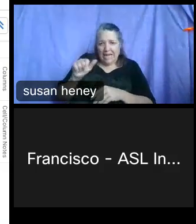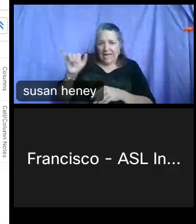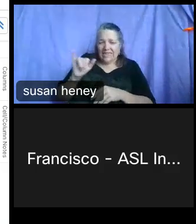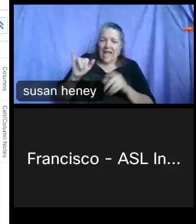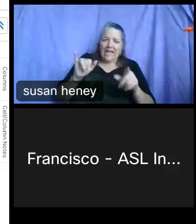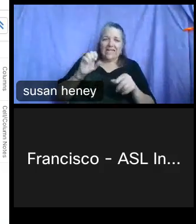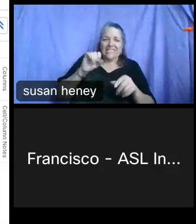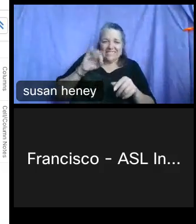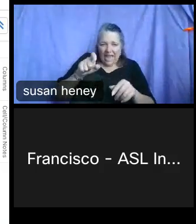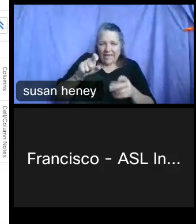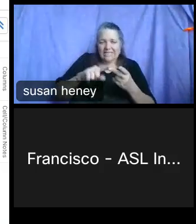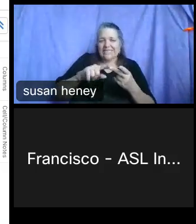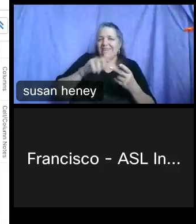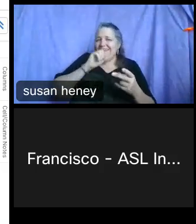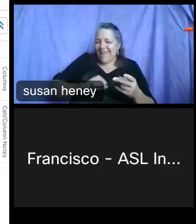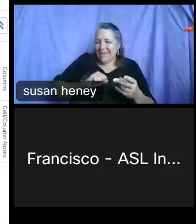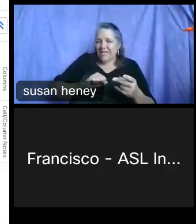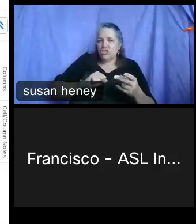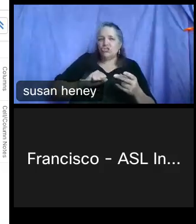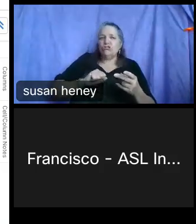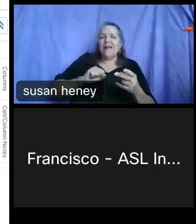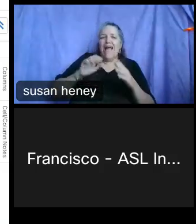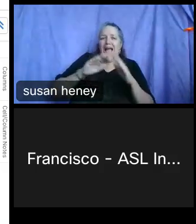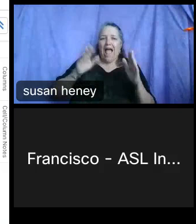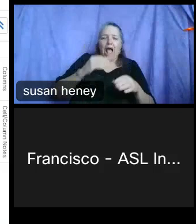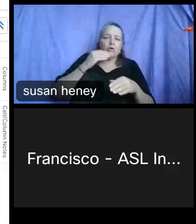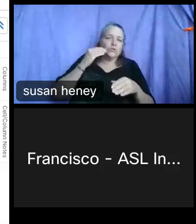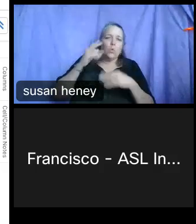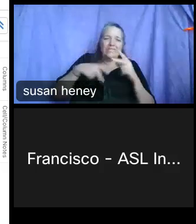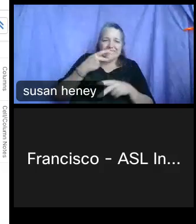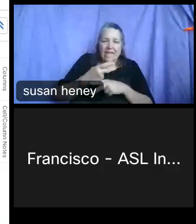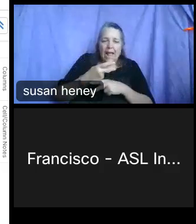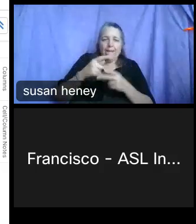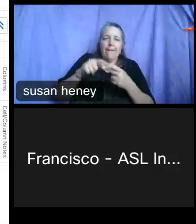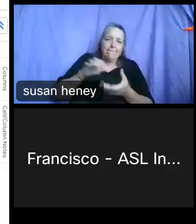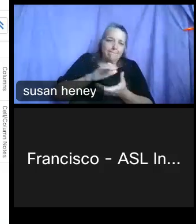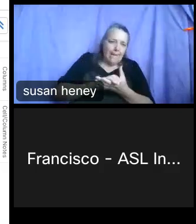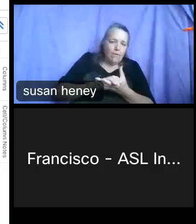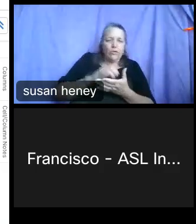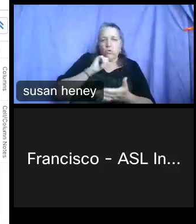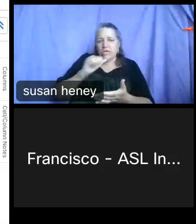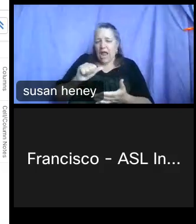household type, marital status, school enrollment, educational attainment, fertility, grandparents,